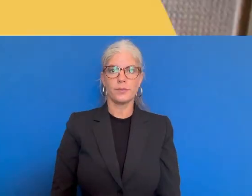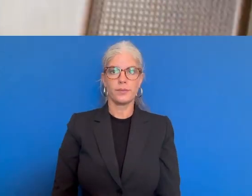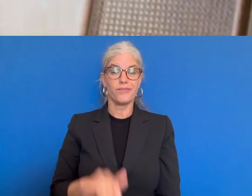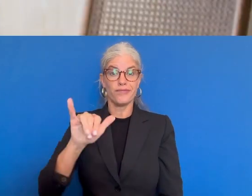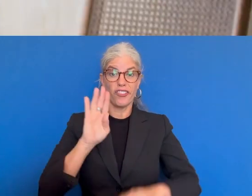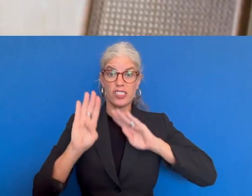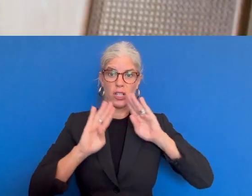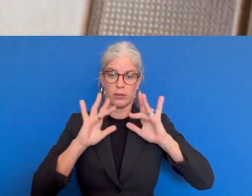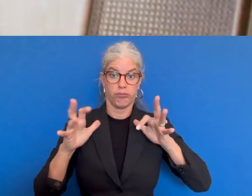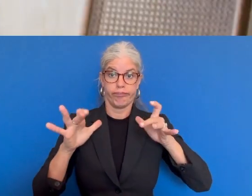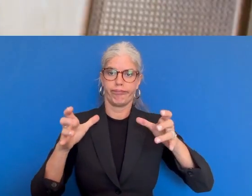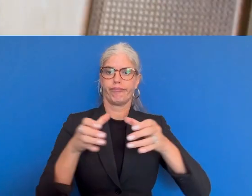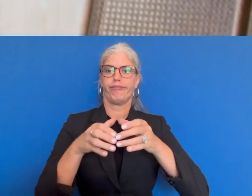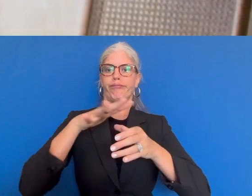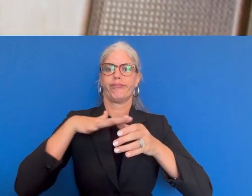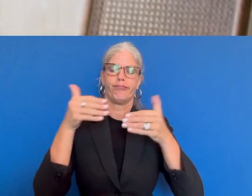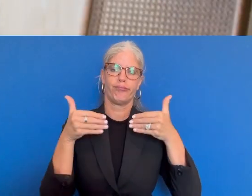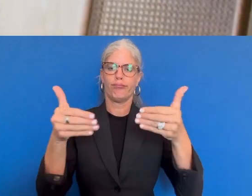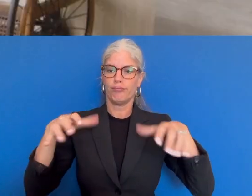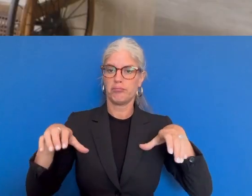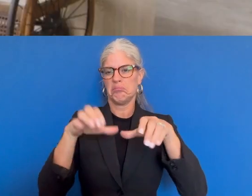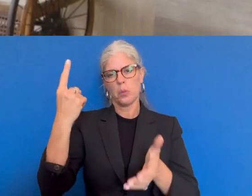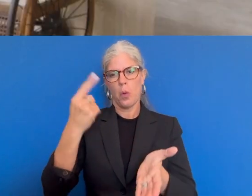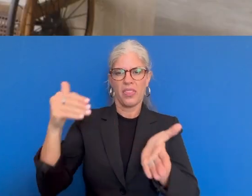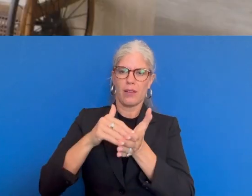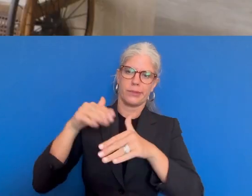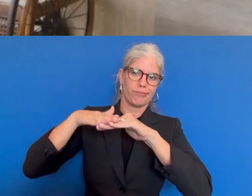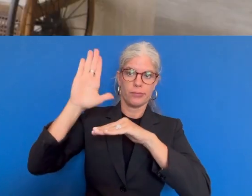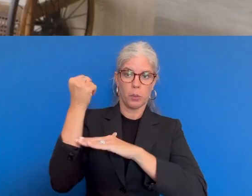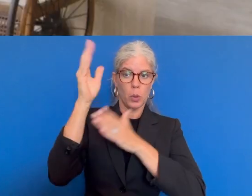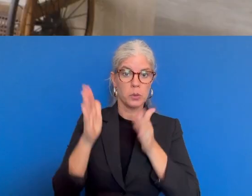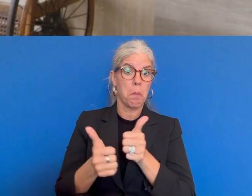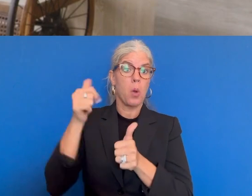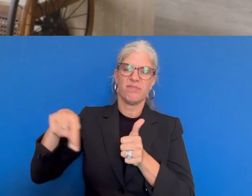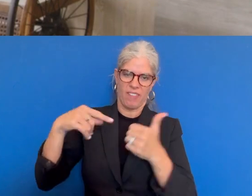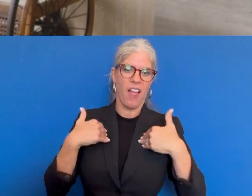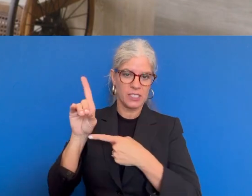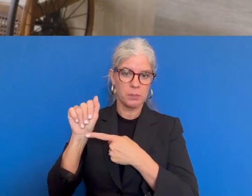The frustration grew into a collective action. 1000 plus protestors, most with disabilities,